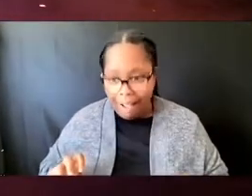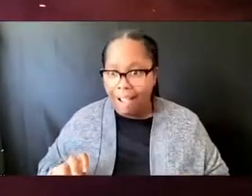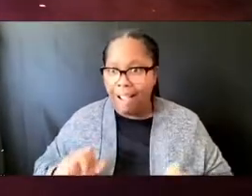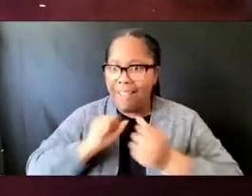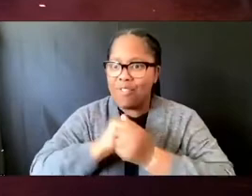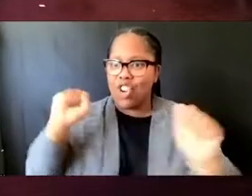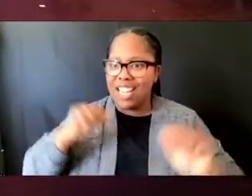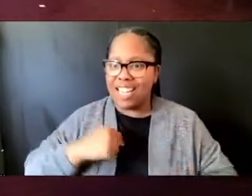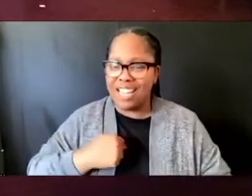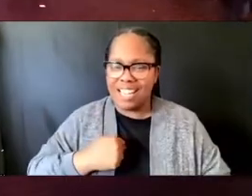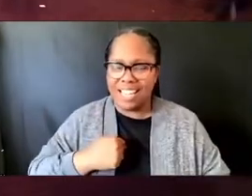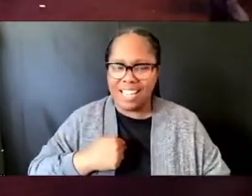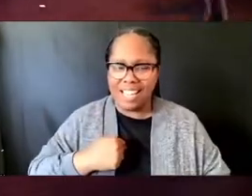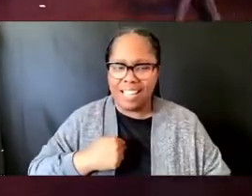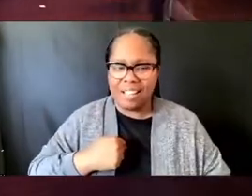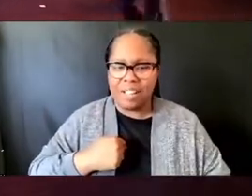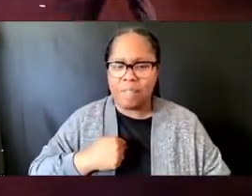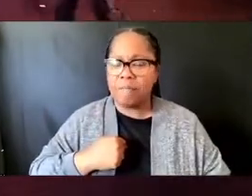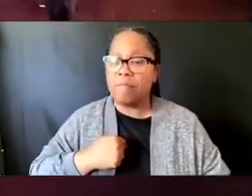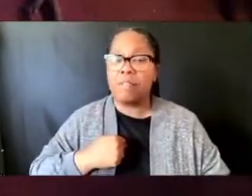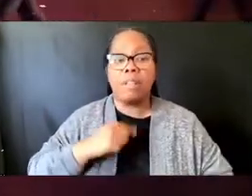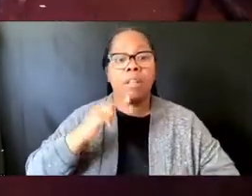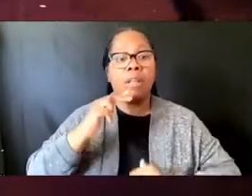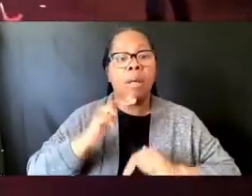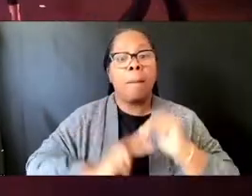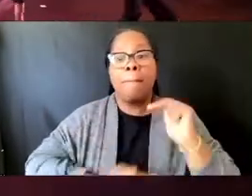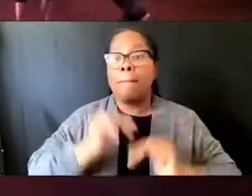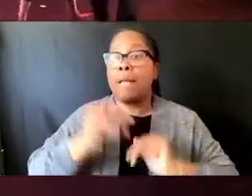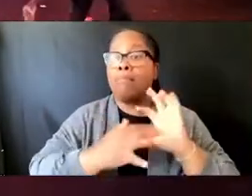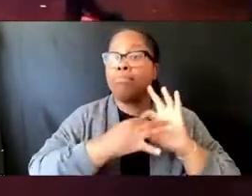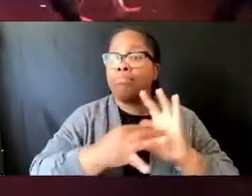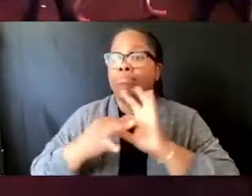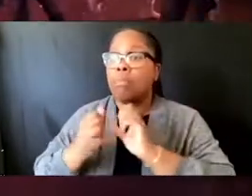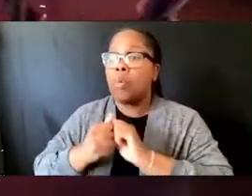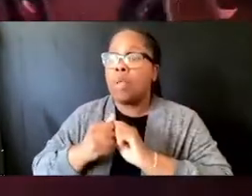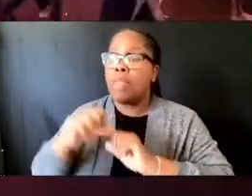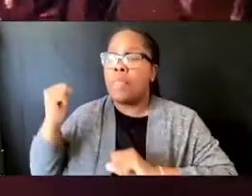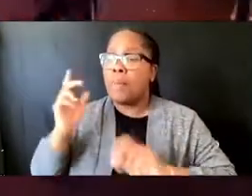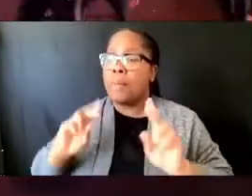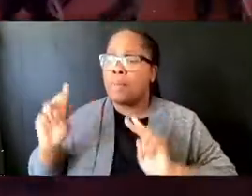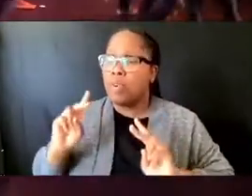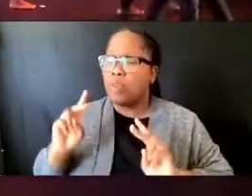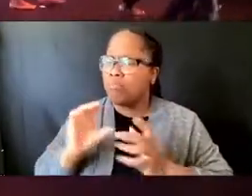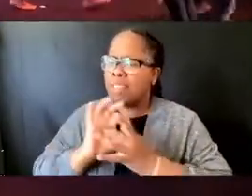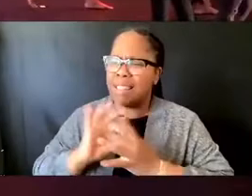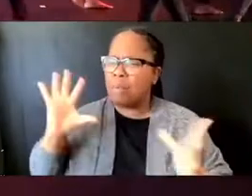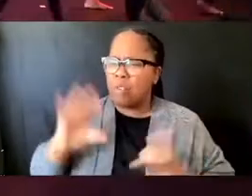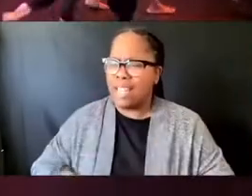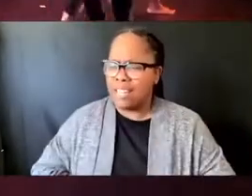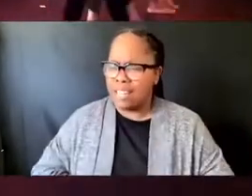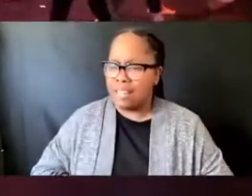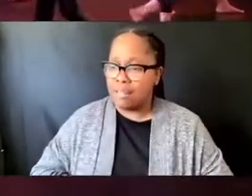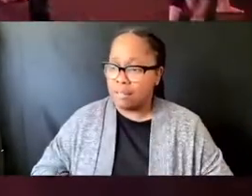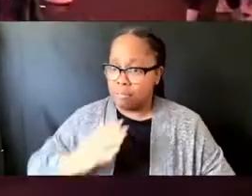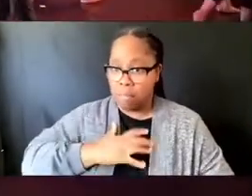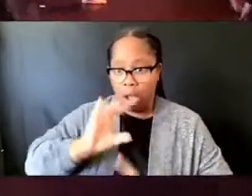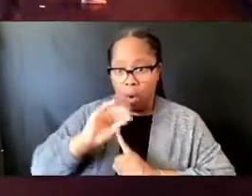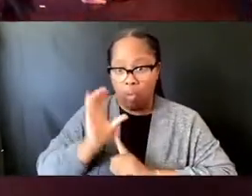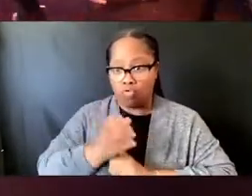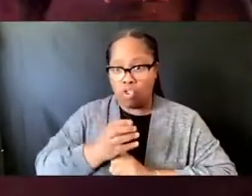When I build my nest at work, I am liberated. When I share my culture, I am liberated.